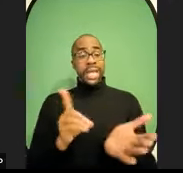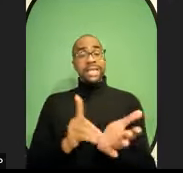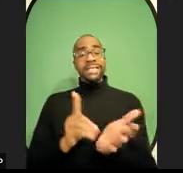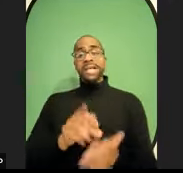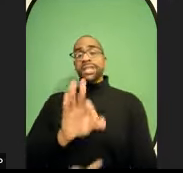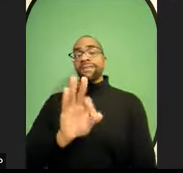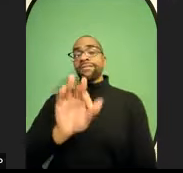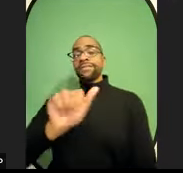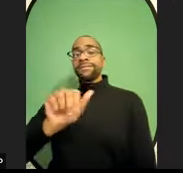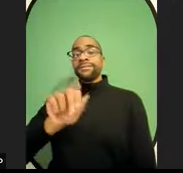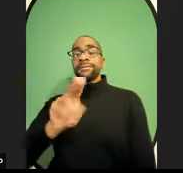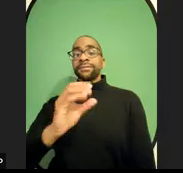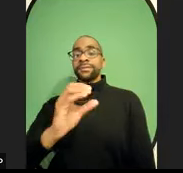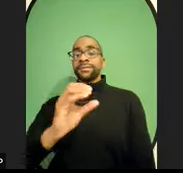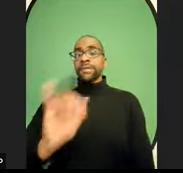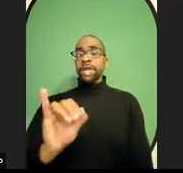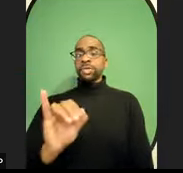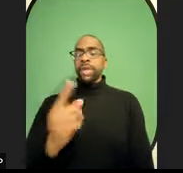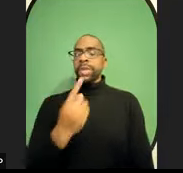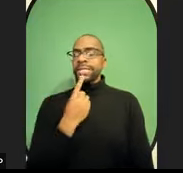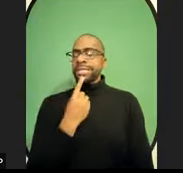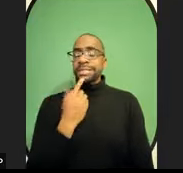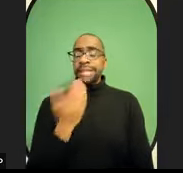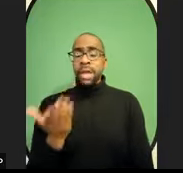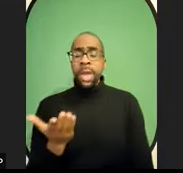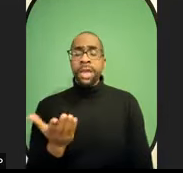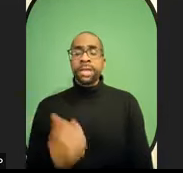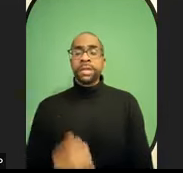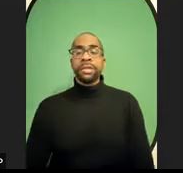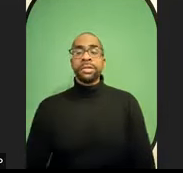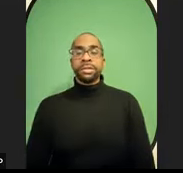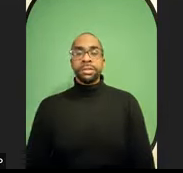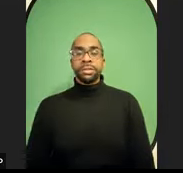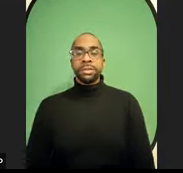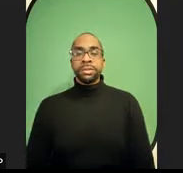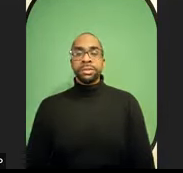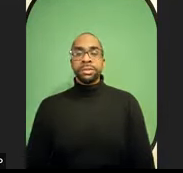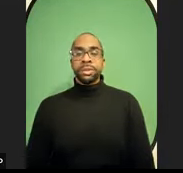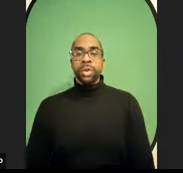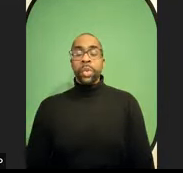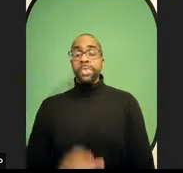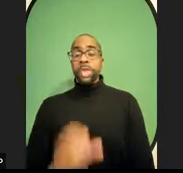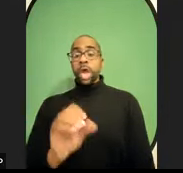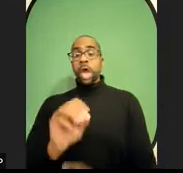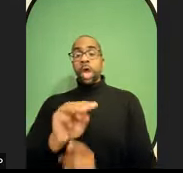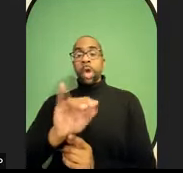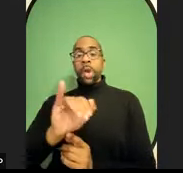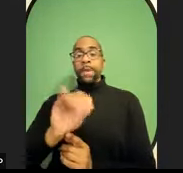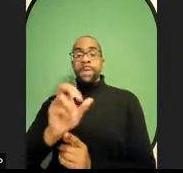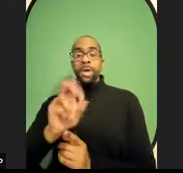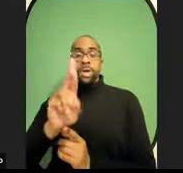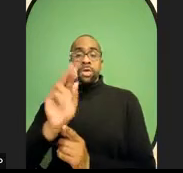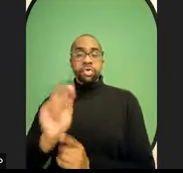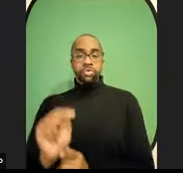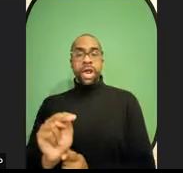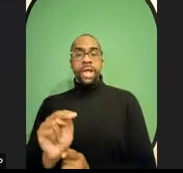a dr. Anthony. e felt you from the felt you from the CDC was. saved saying he was saying that saying he was saying that, you know saying he was saying that you know with the only grow variant